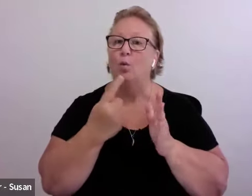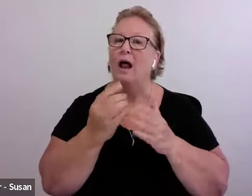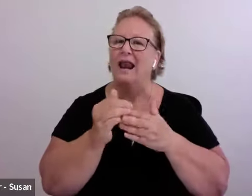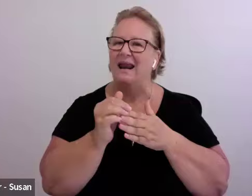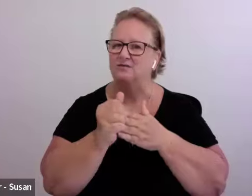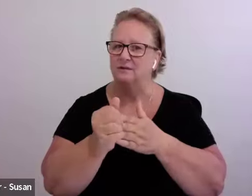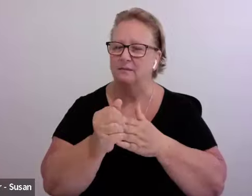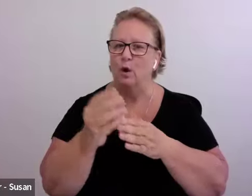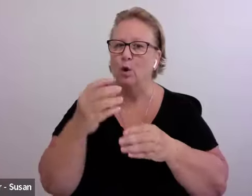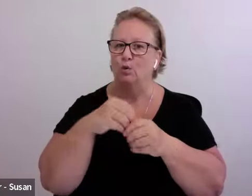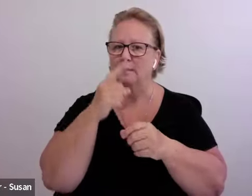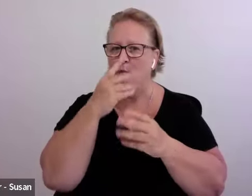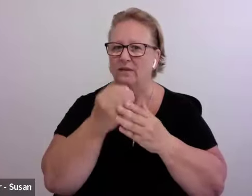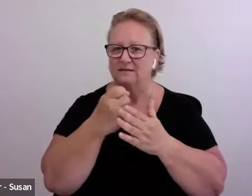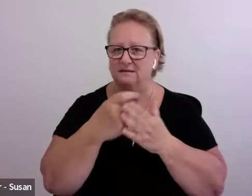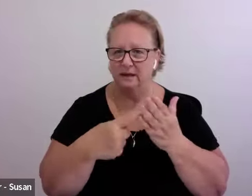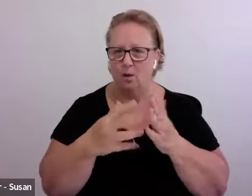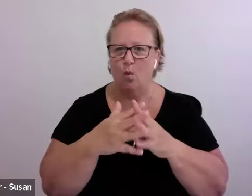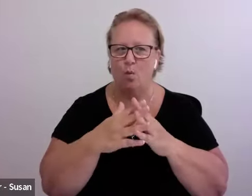I'm now going to focus in on criterion 3. Criterion 3 is